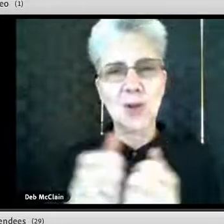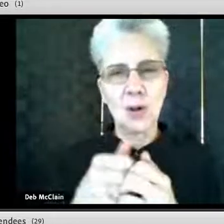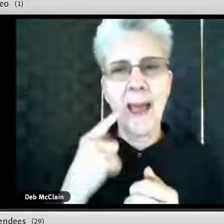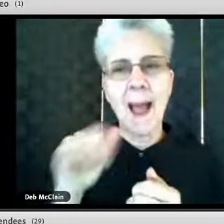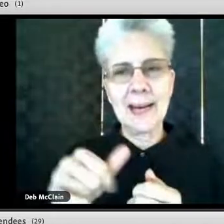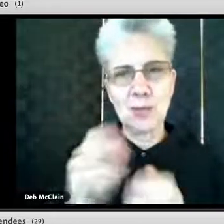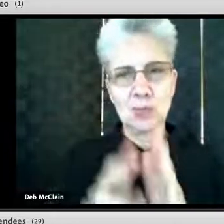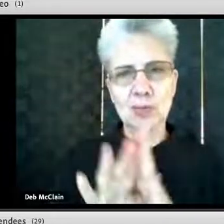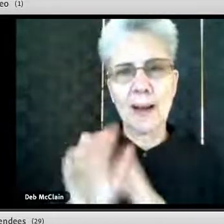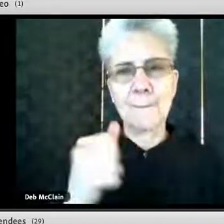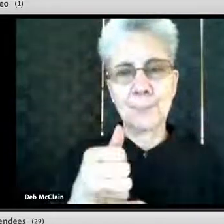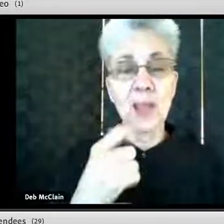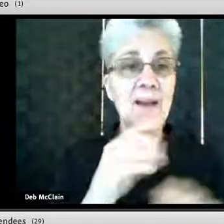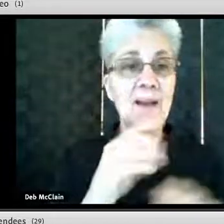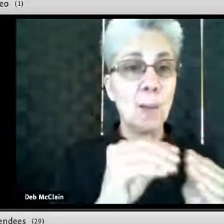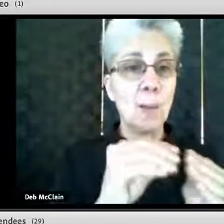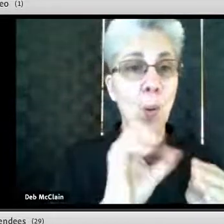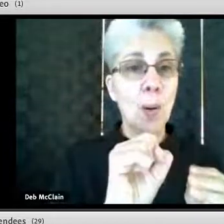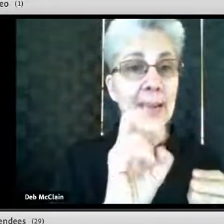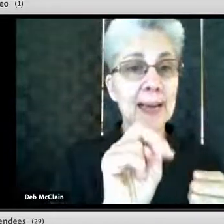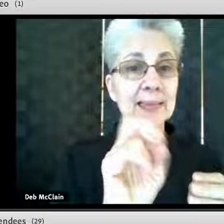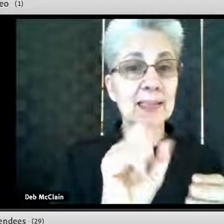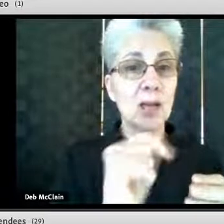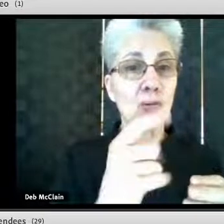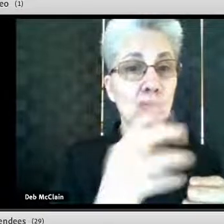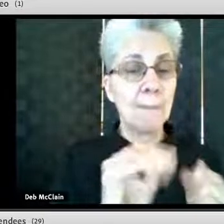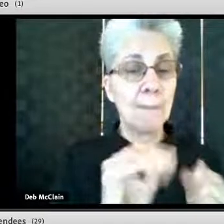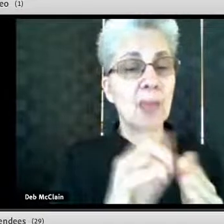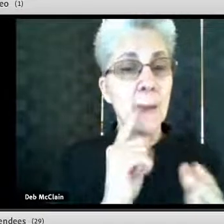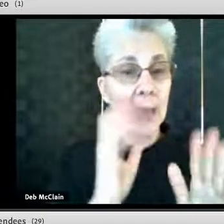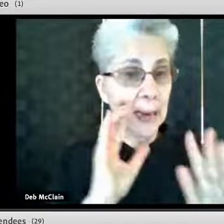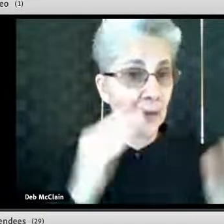If I know they're more Instagram-y kids, that might be where I need to be.